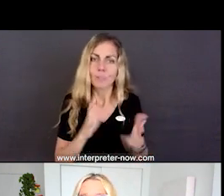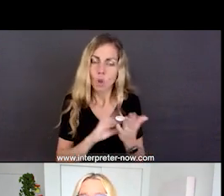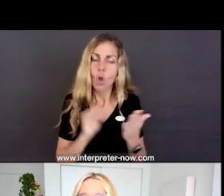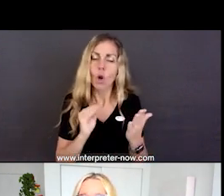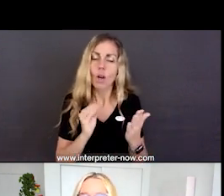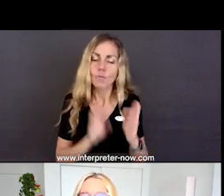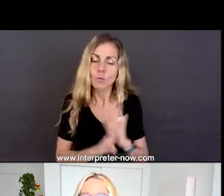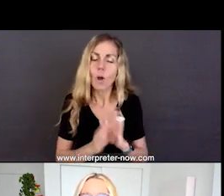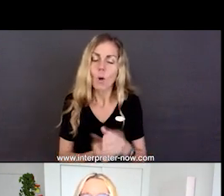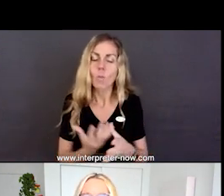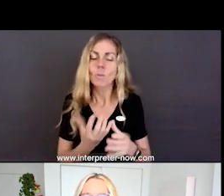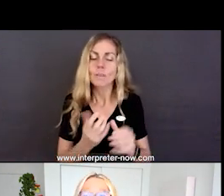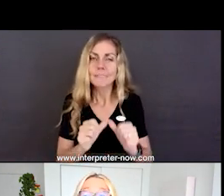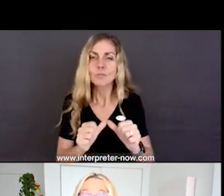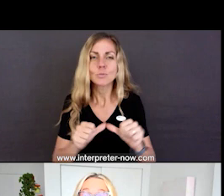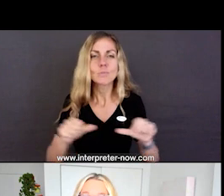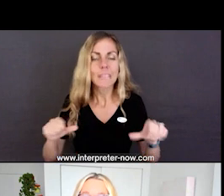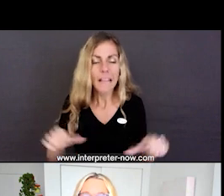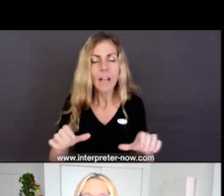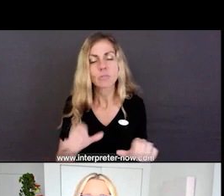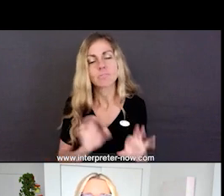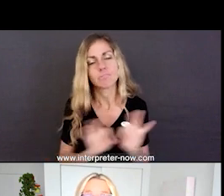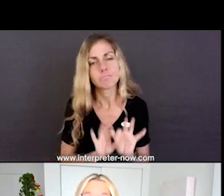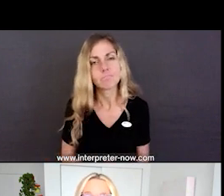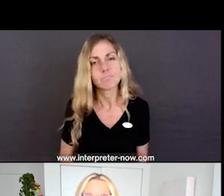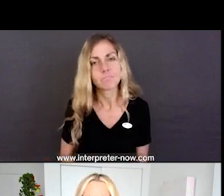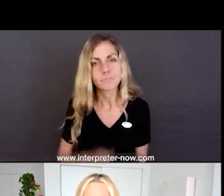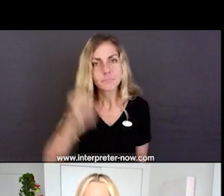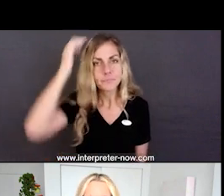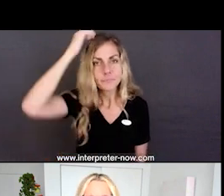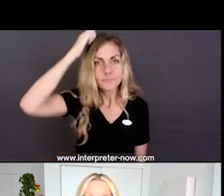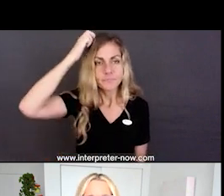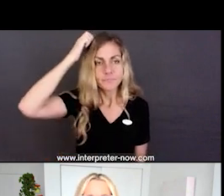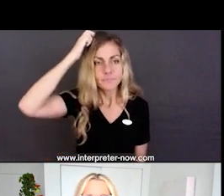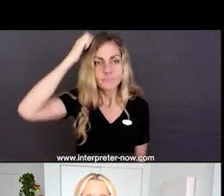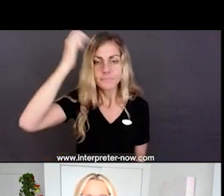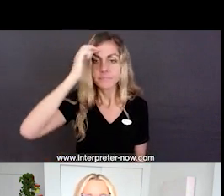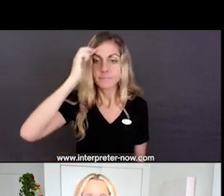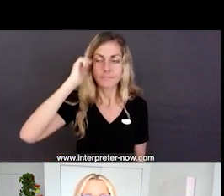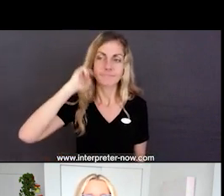And learn, grow, continue to take action however you can, it's really important.